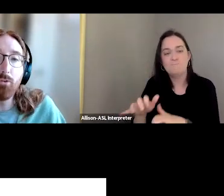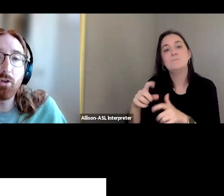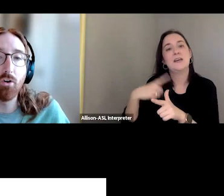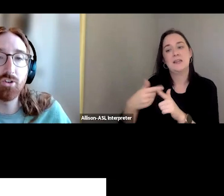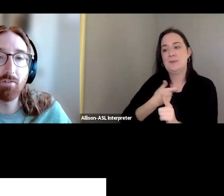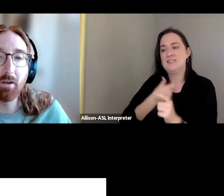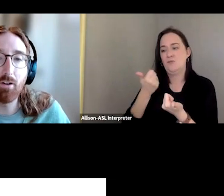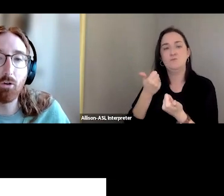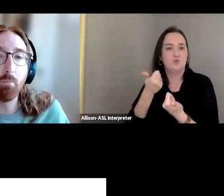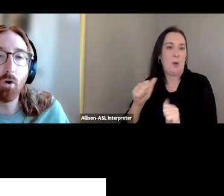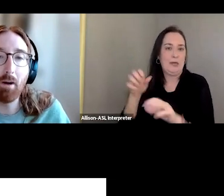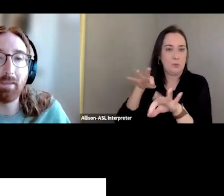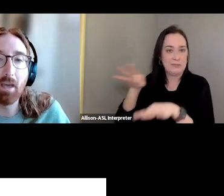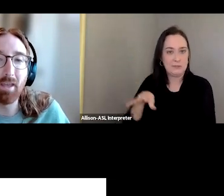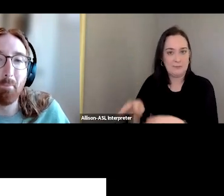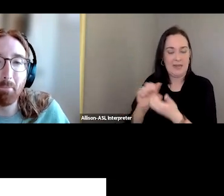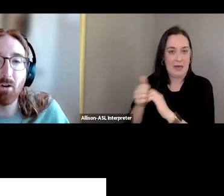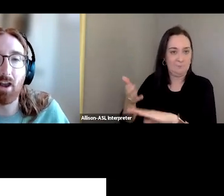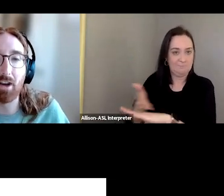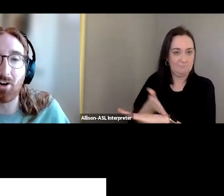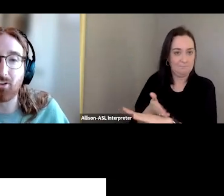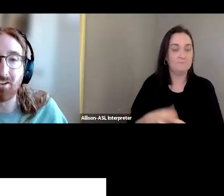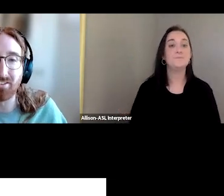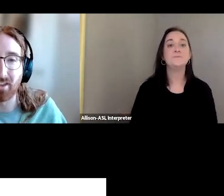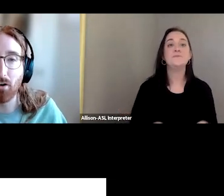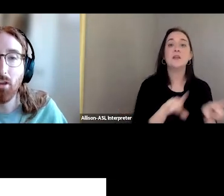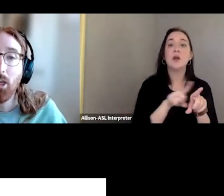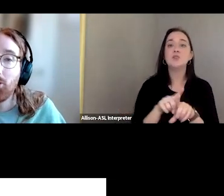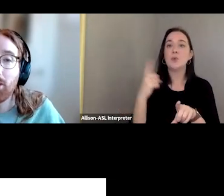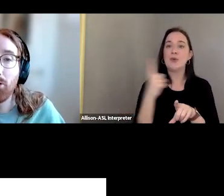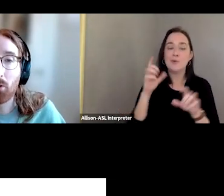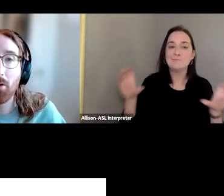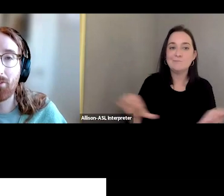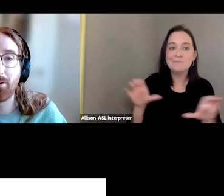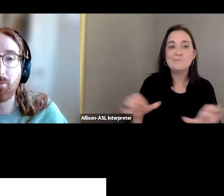We also encourage everybody to learn more about becoming a member of the Higher Education Center. You can learn more about